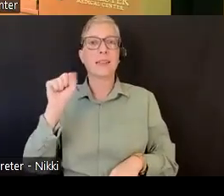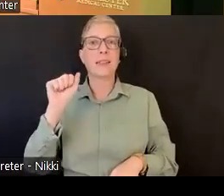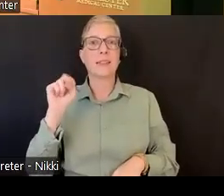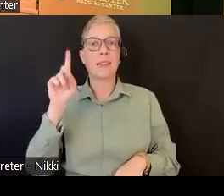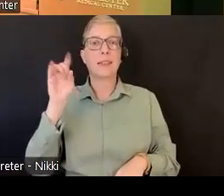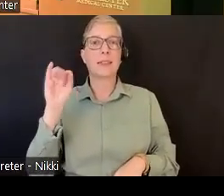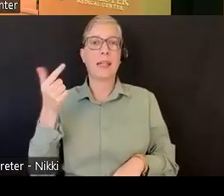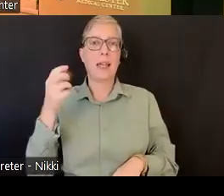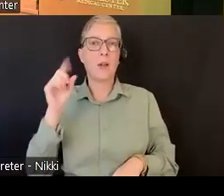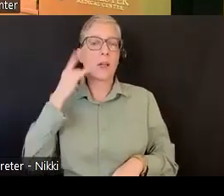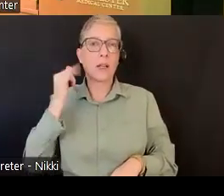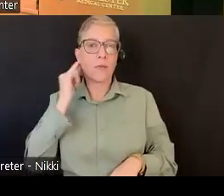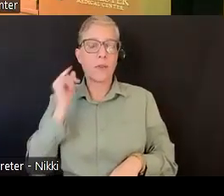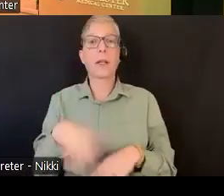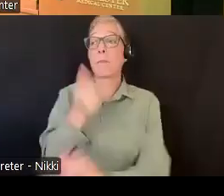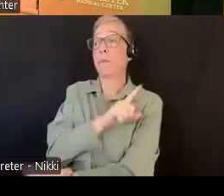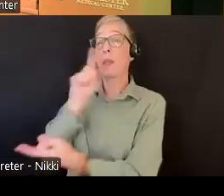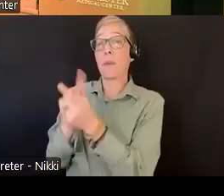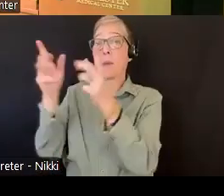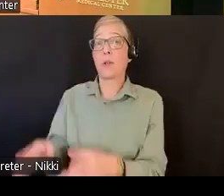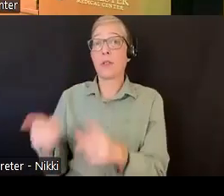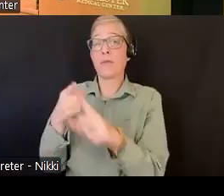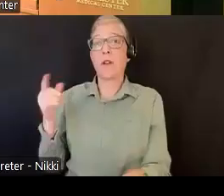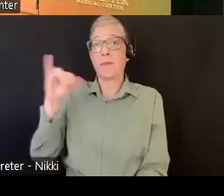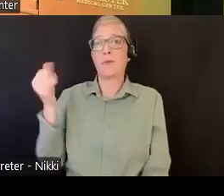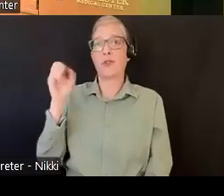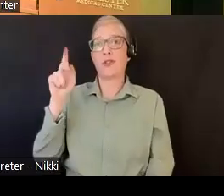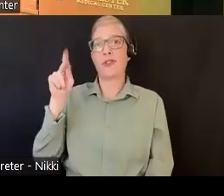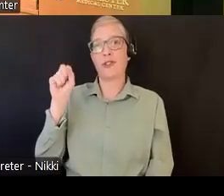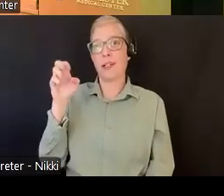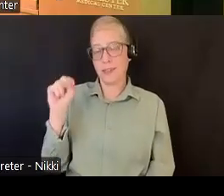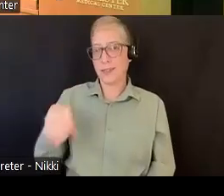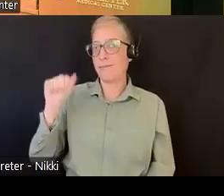Alabama. And I started talking with him about maybe moving to a rural community and saying, "Am